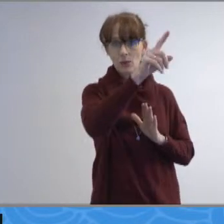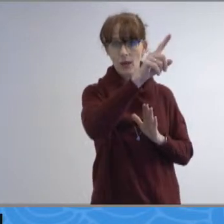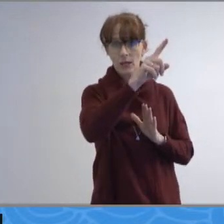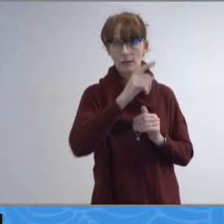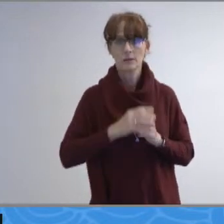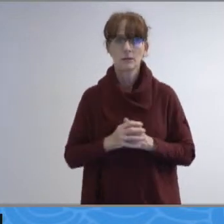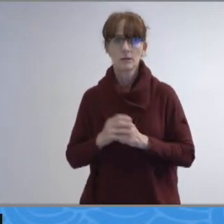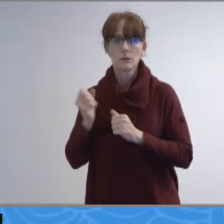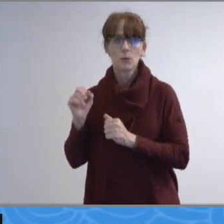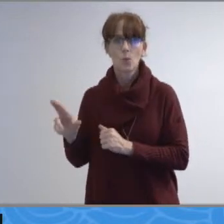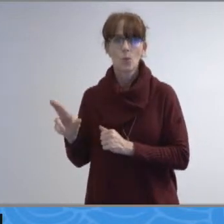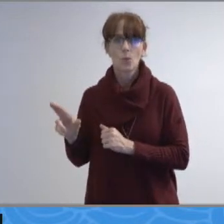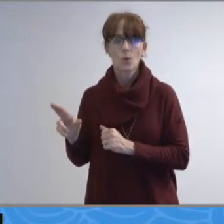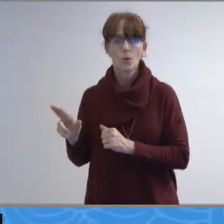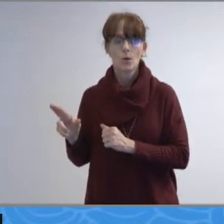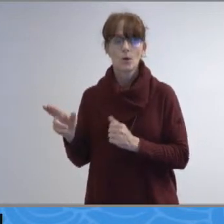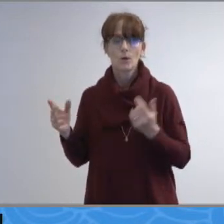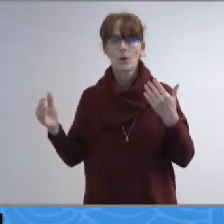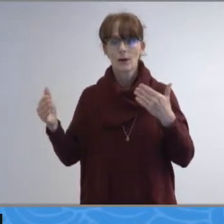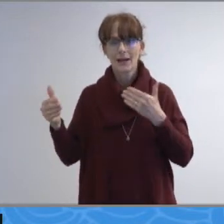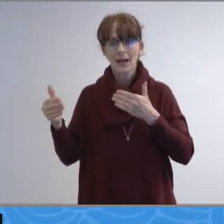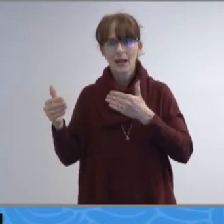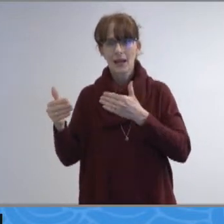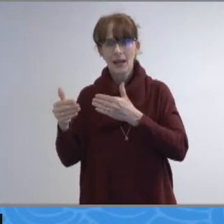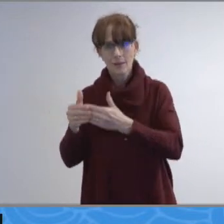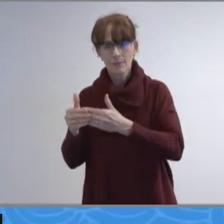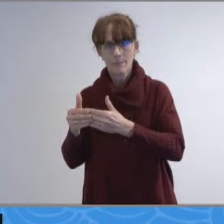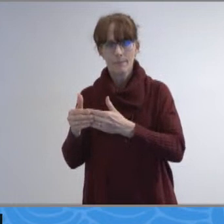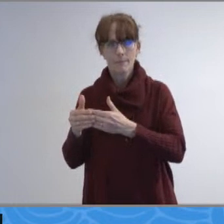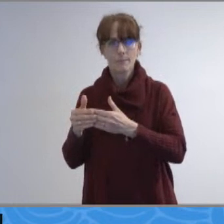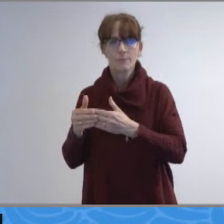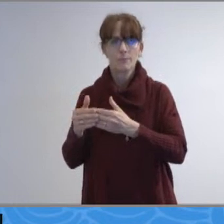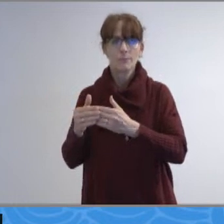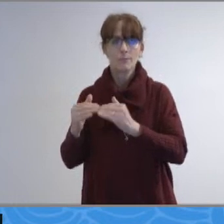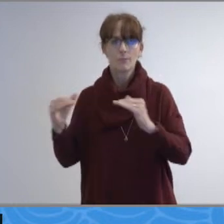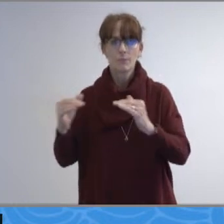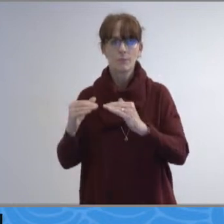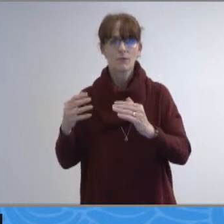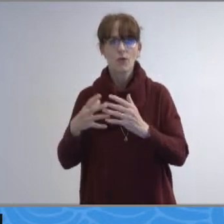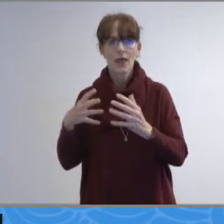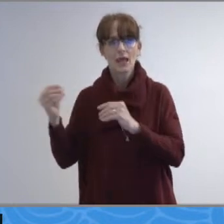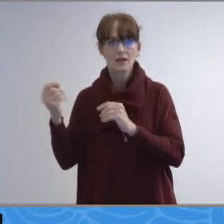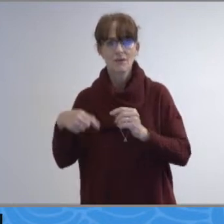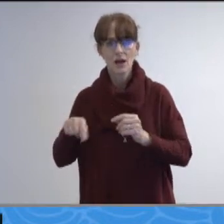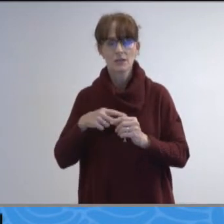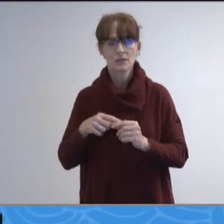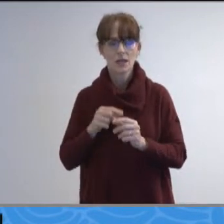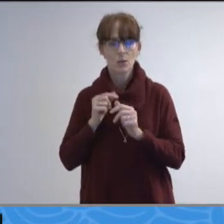or we're closing that gap and getting them back to where they need to be before they leave us. And it's something we can track year over year